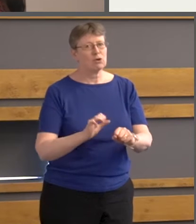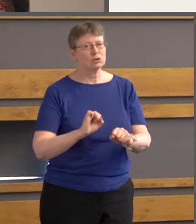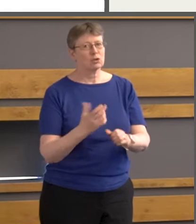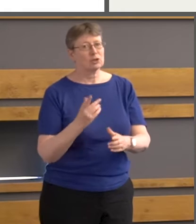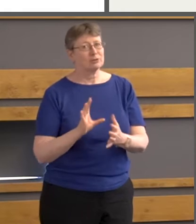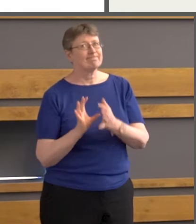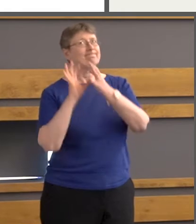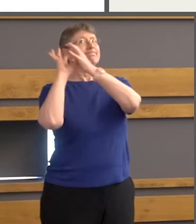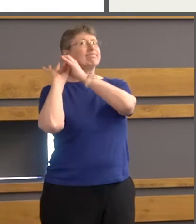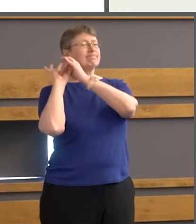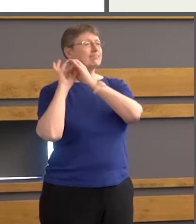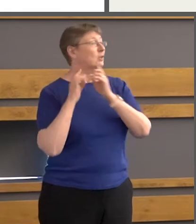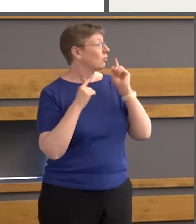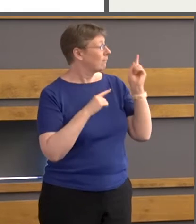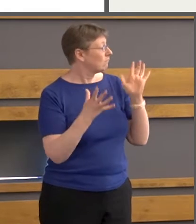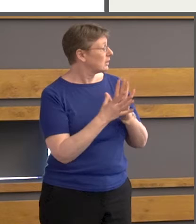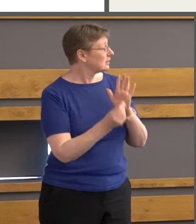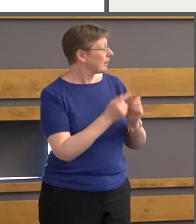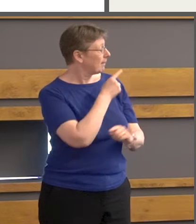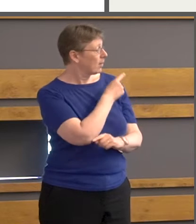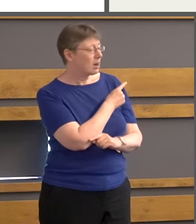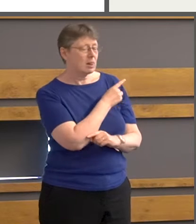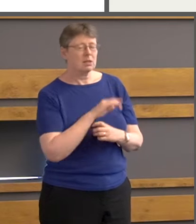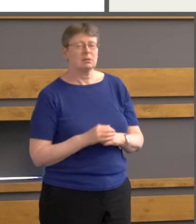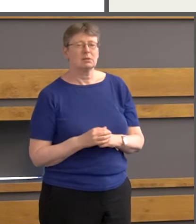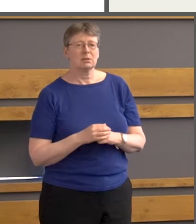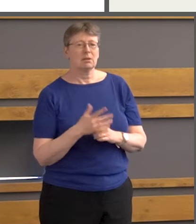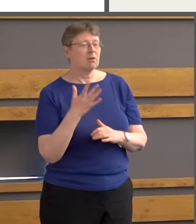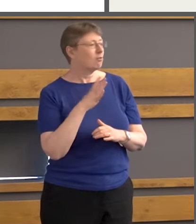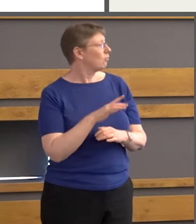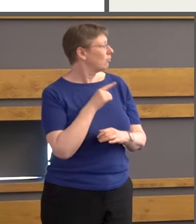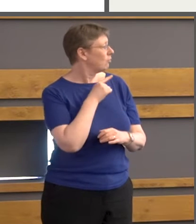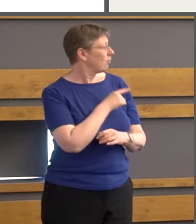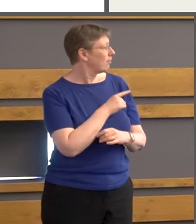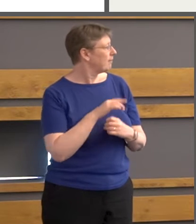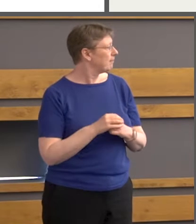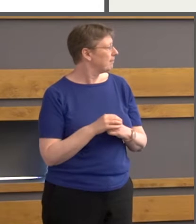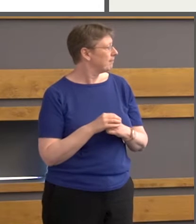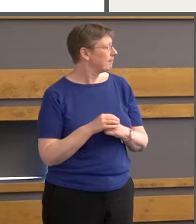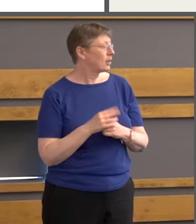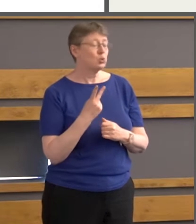in this slide is a shot from an exhibition Run Retort, which took place in 2016.